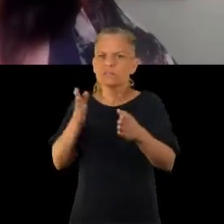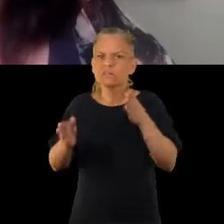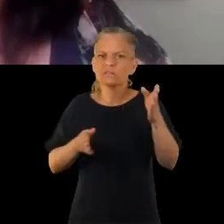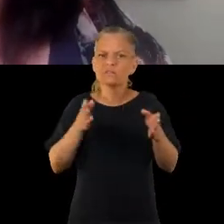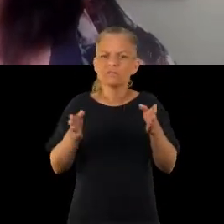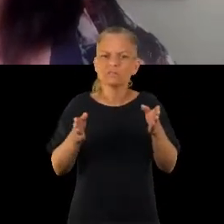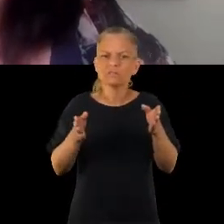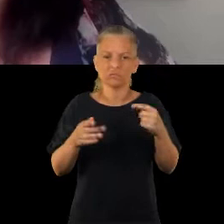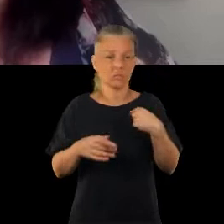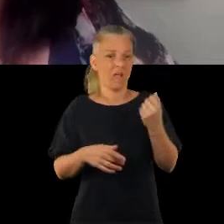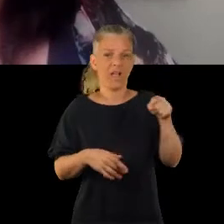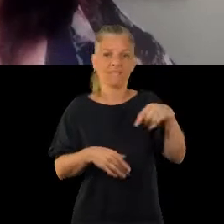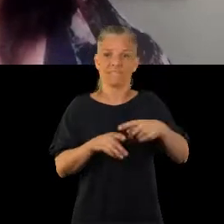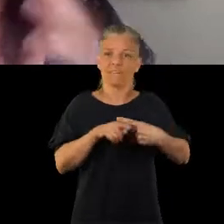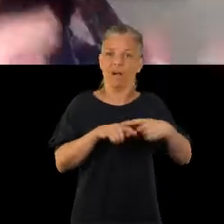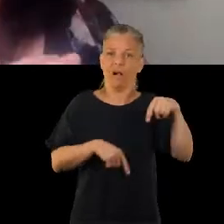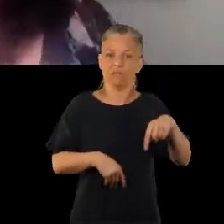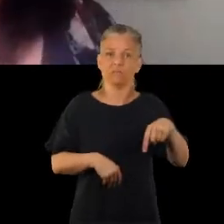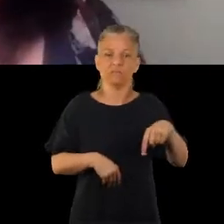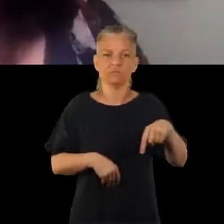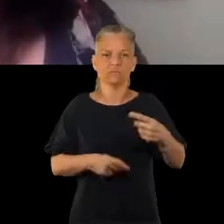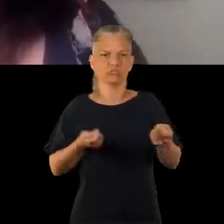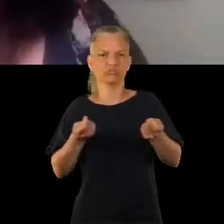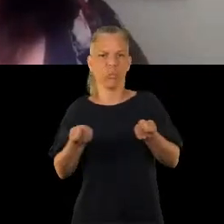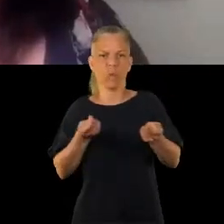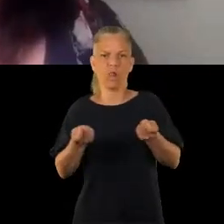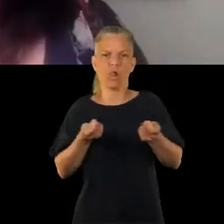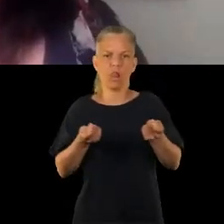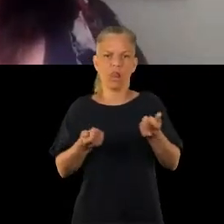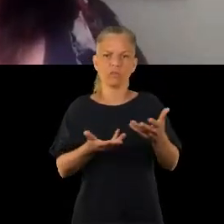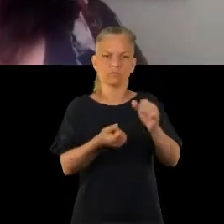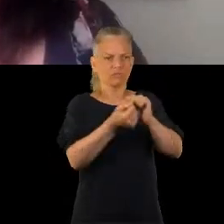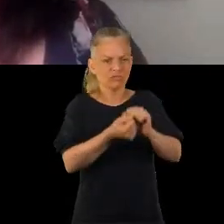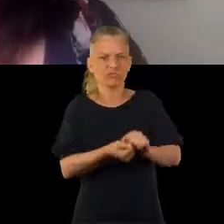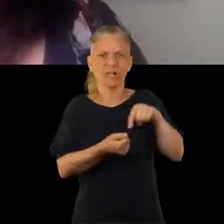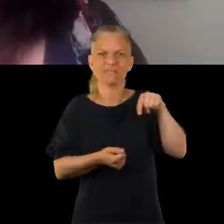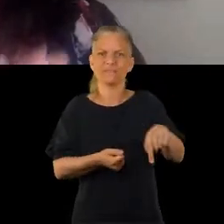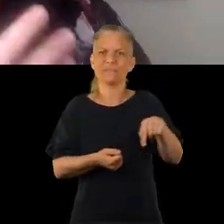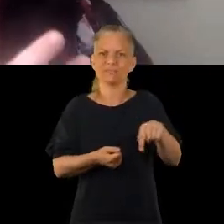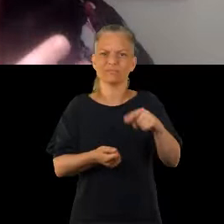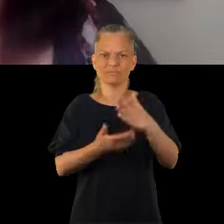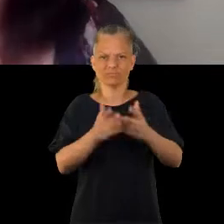peer support funding to it. But my worry about What we’re doing in England is that, with most